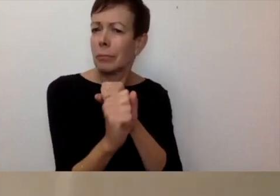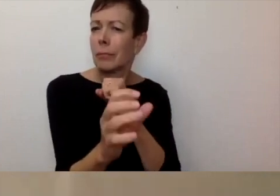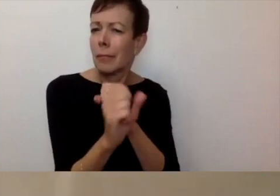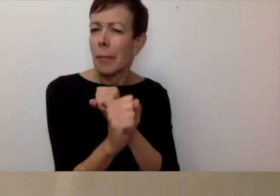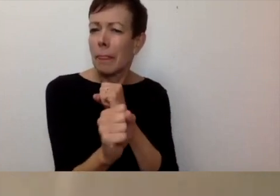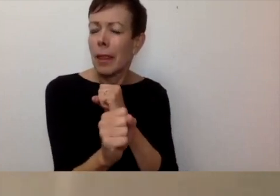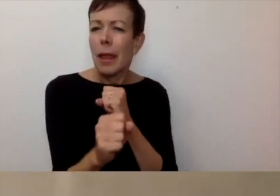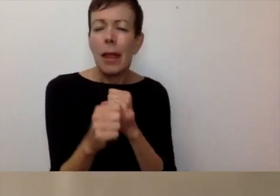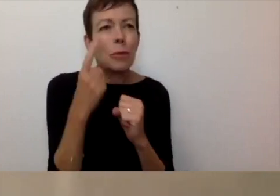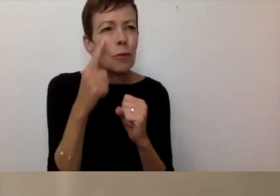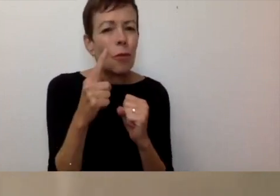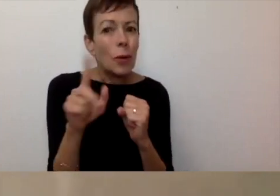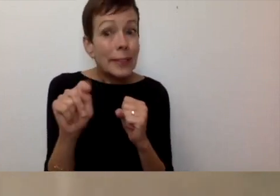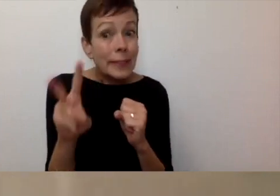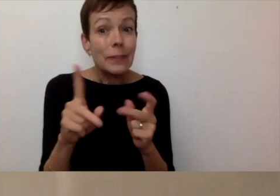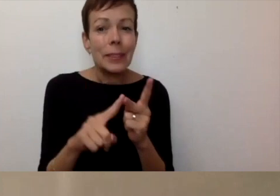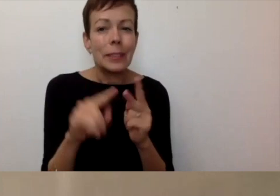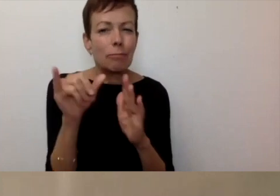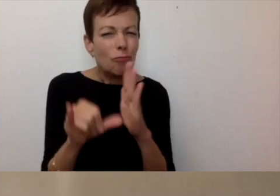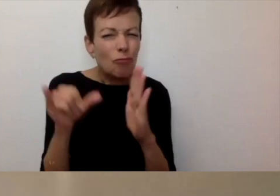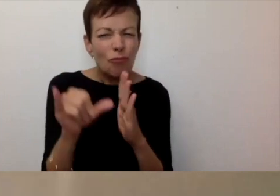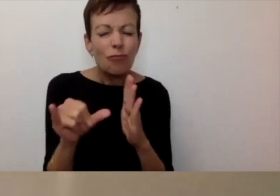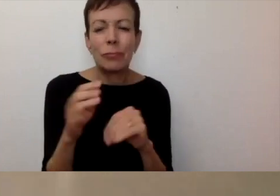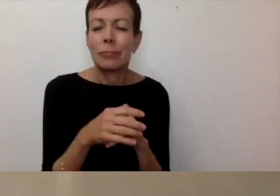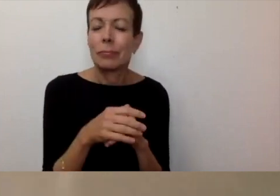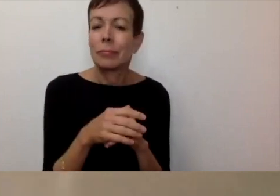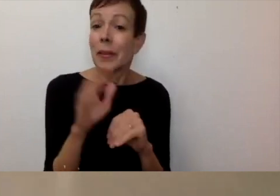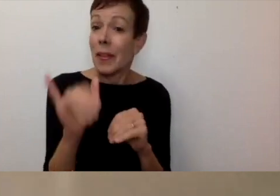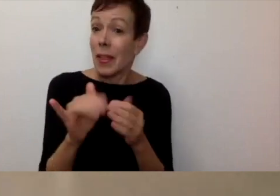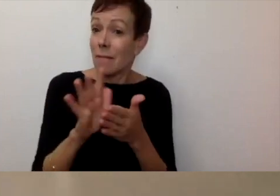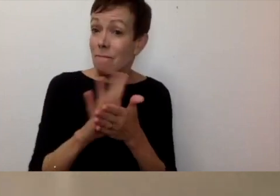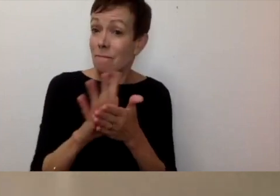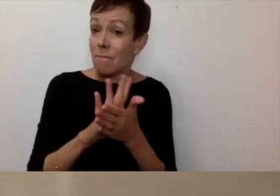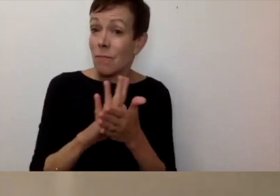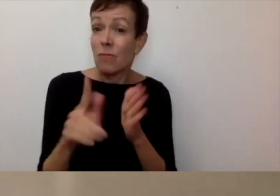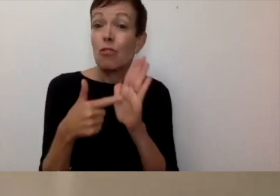for youtube et cetera and it shows exactly what it would look like if there